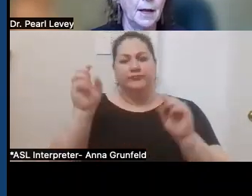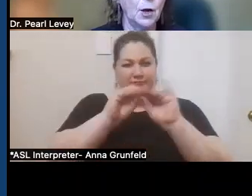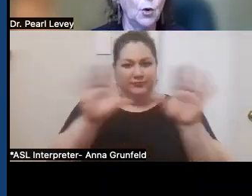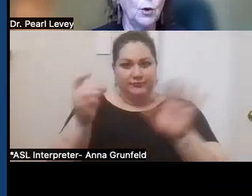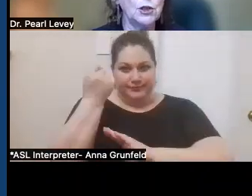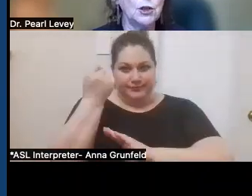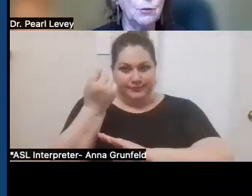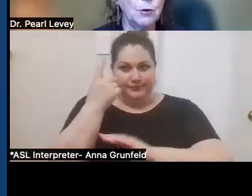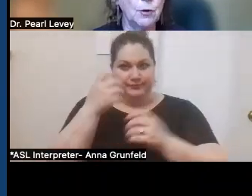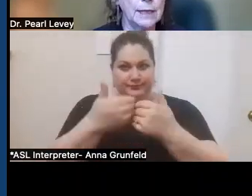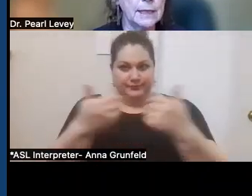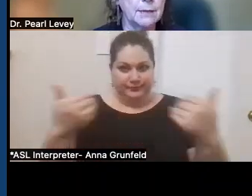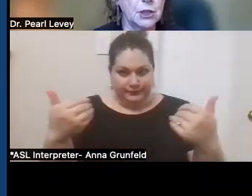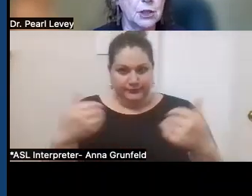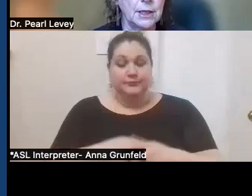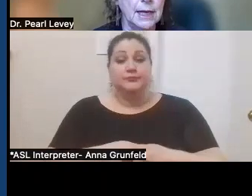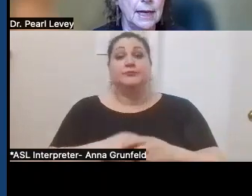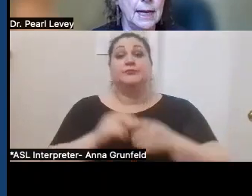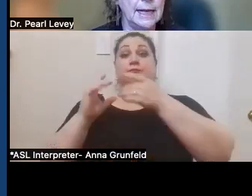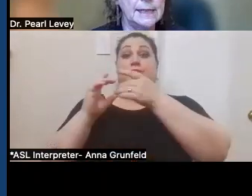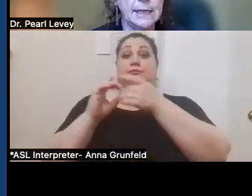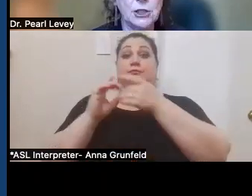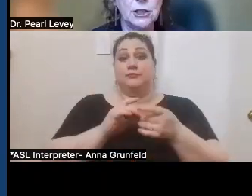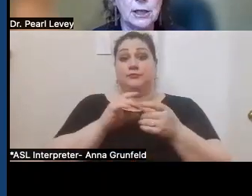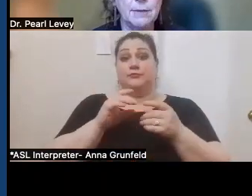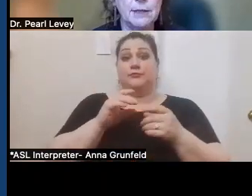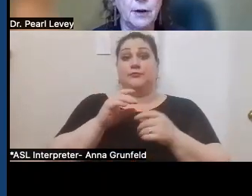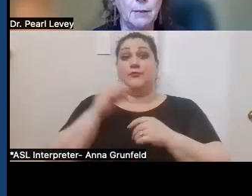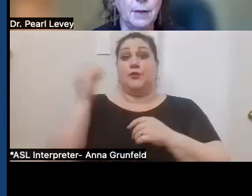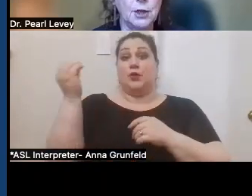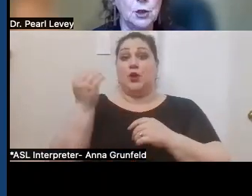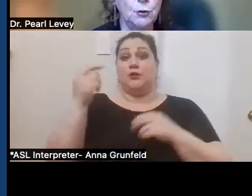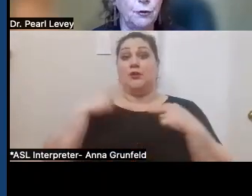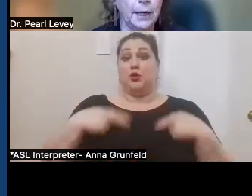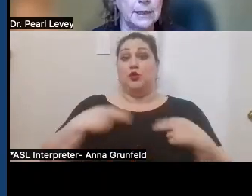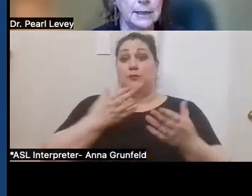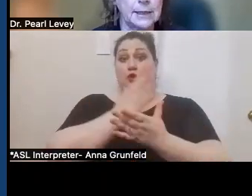According to the Human Rights Commission, ‘essential’ can be defined by two factors.